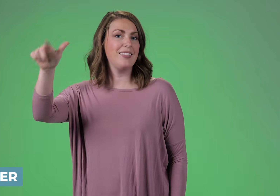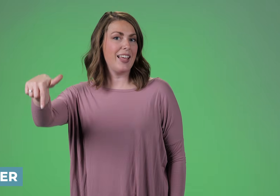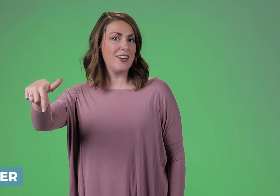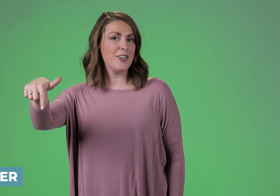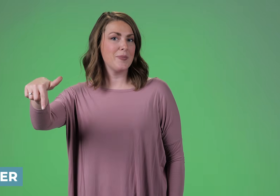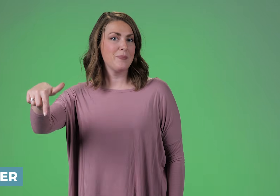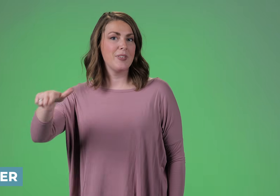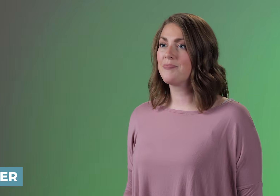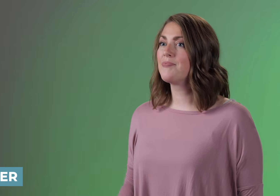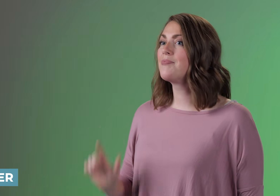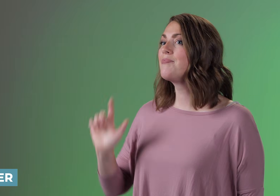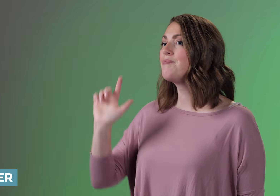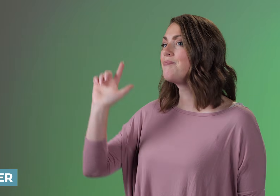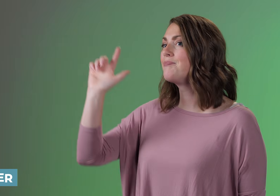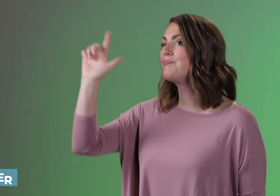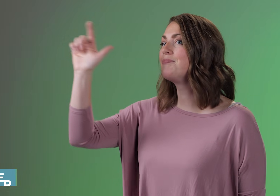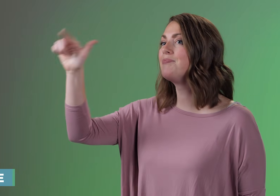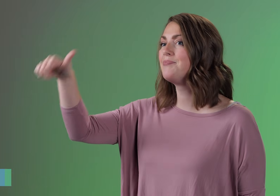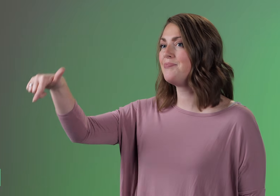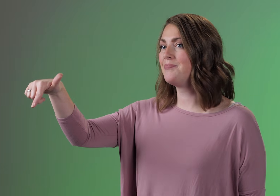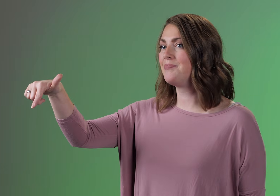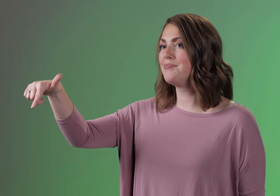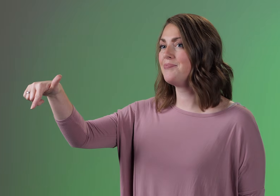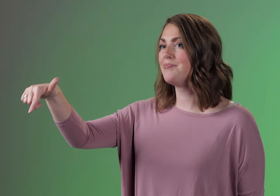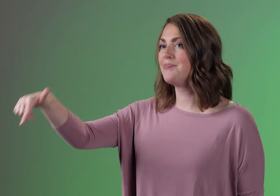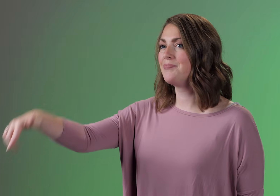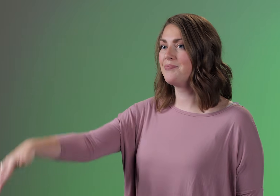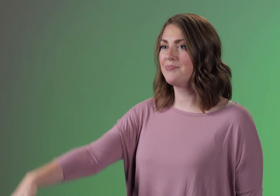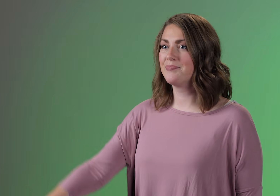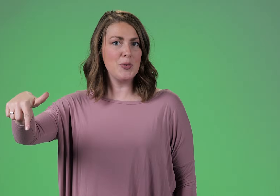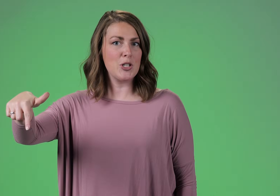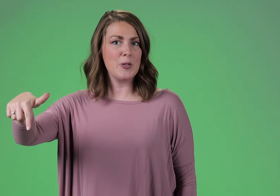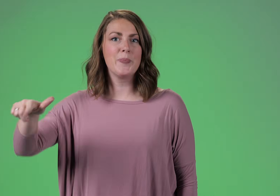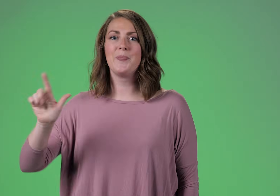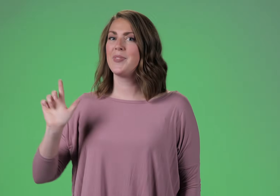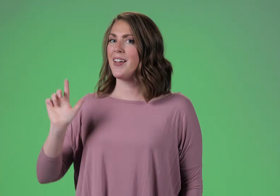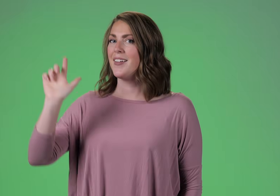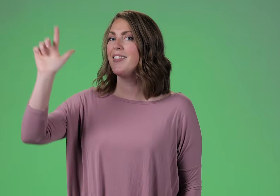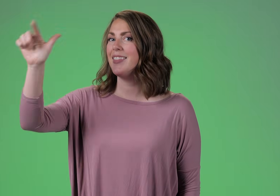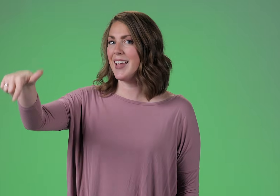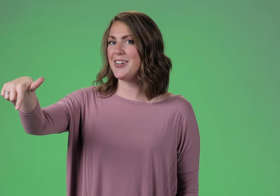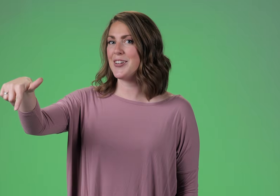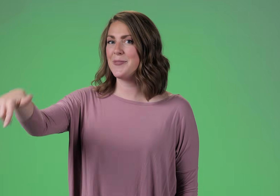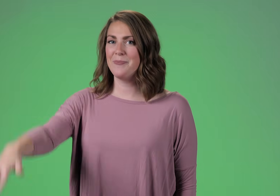LATER It's the letter "L" hand flicking forward into the future. LATER